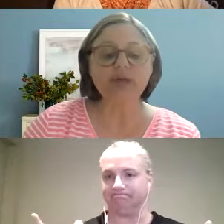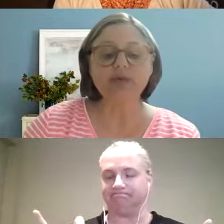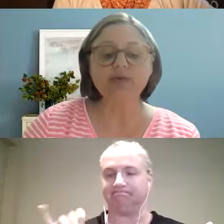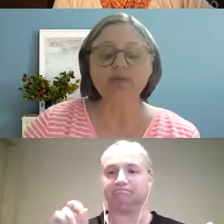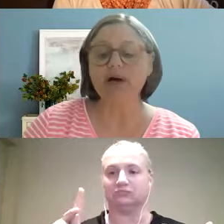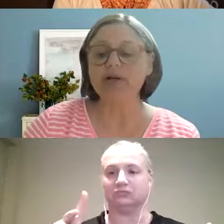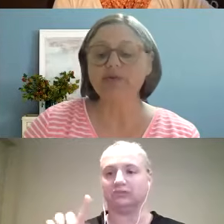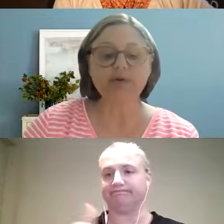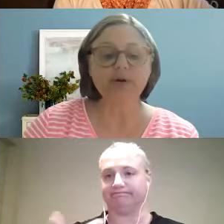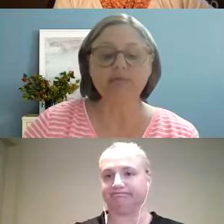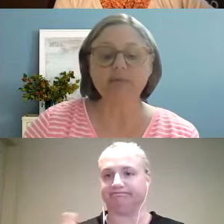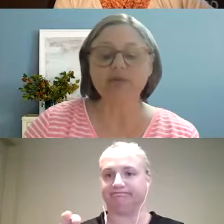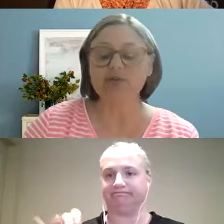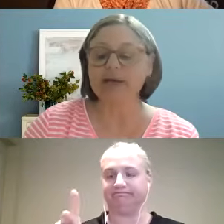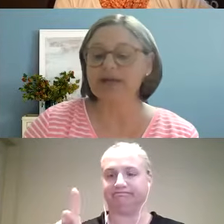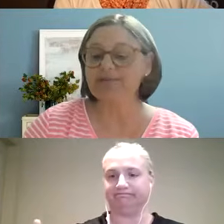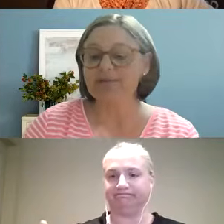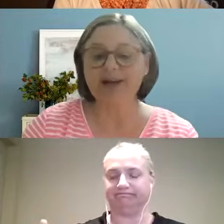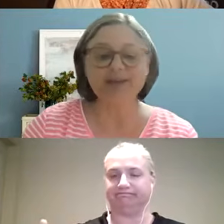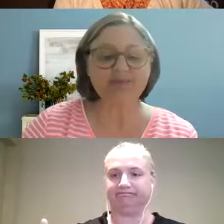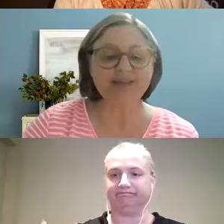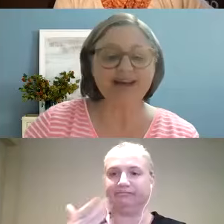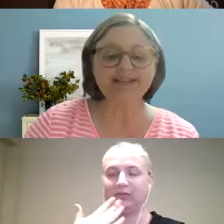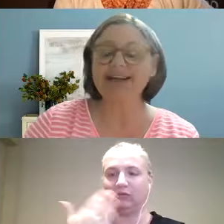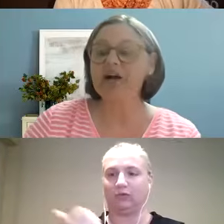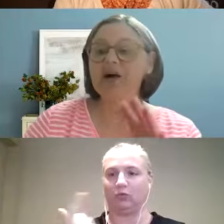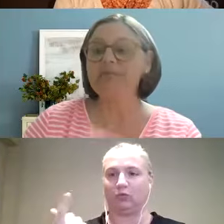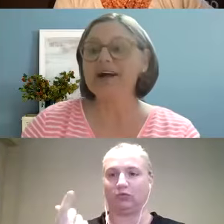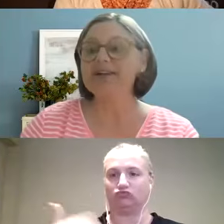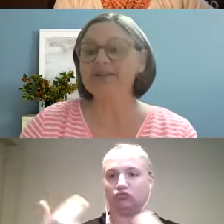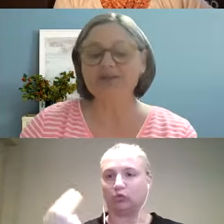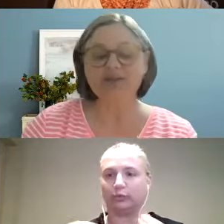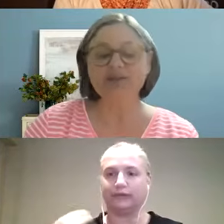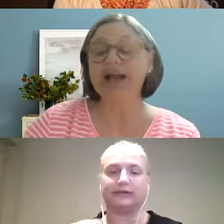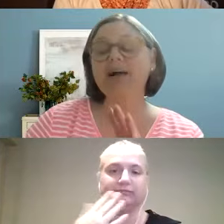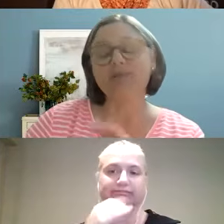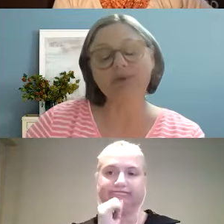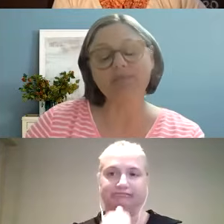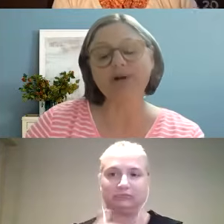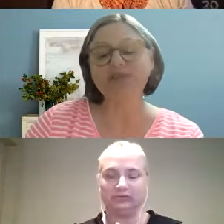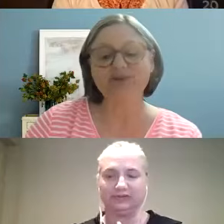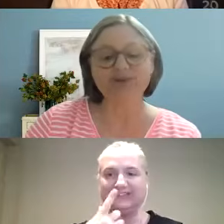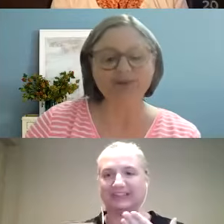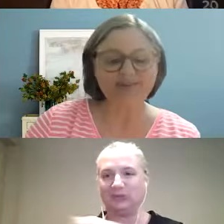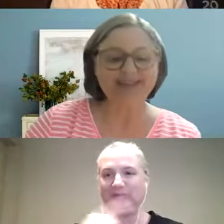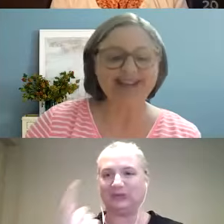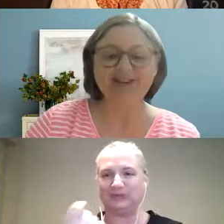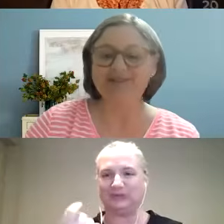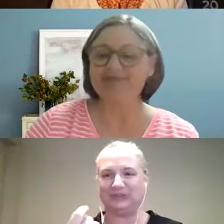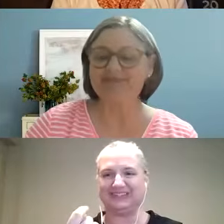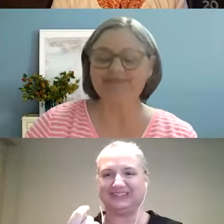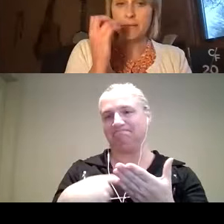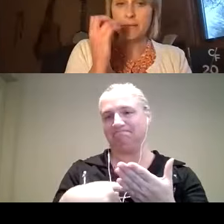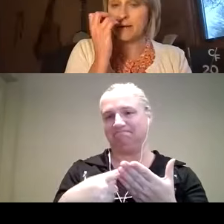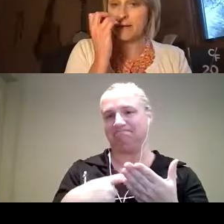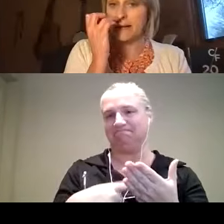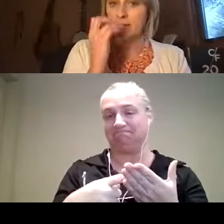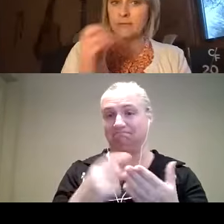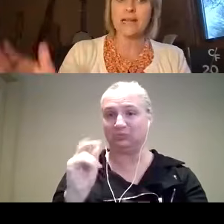So, thank you so much for everybody joining and being patient with us. Come back next Tuesday, I will run much smoother. Thank you. All right.